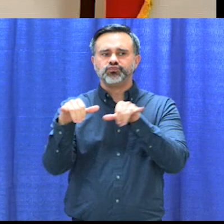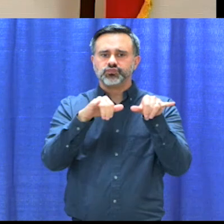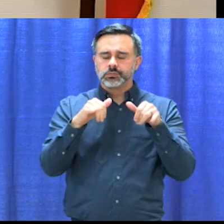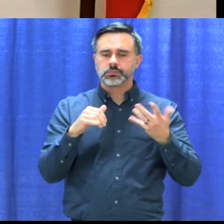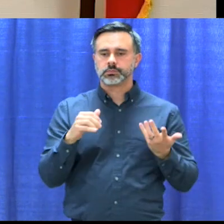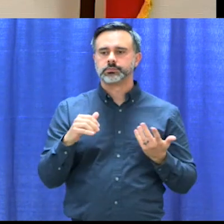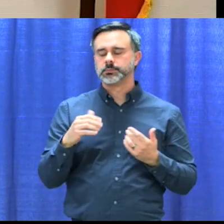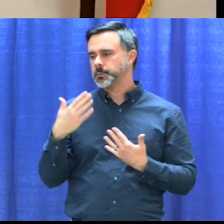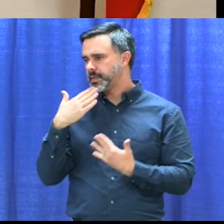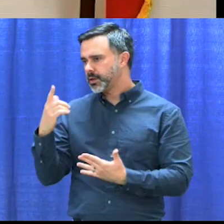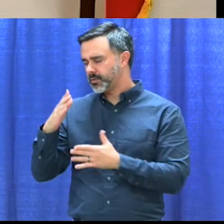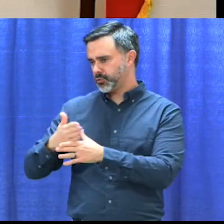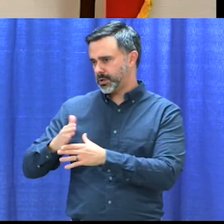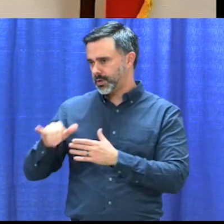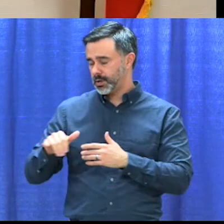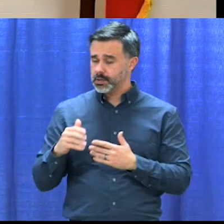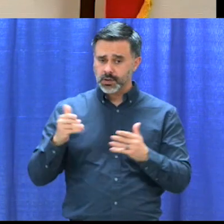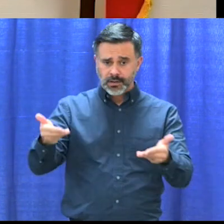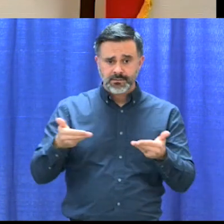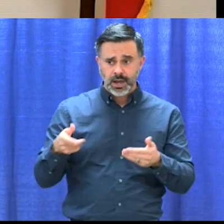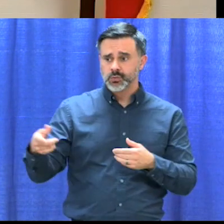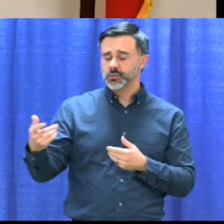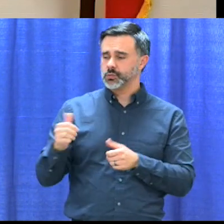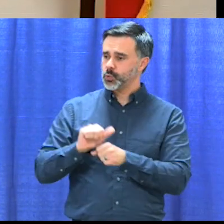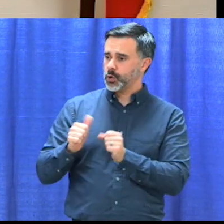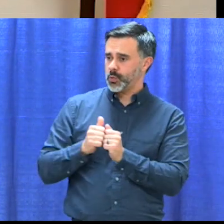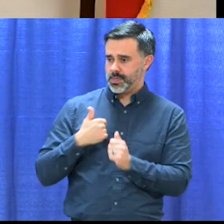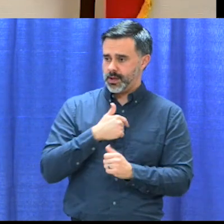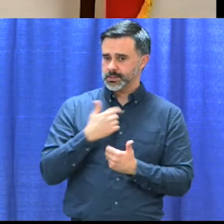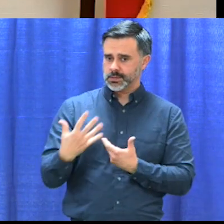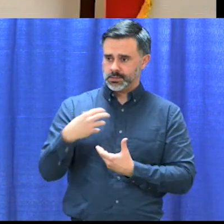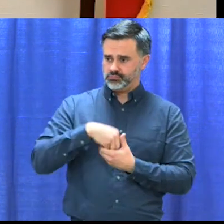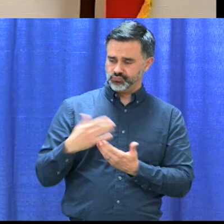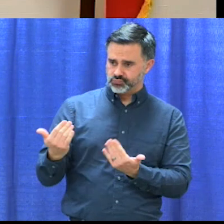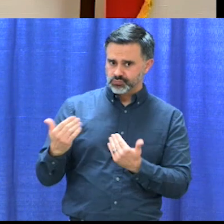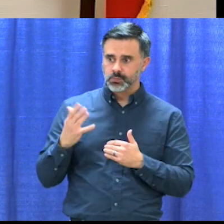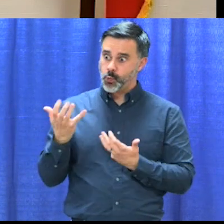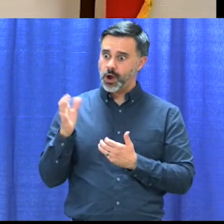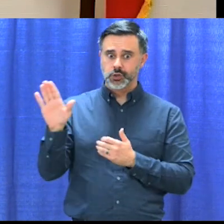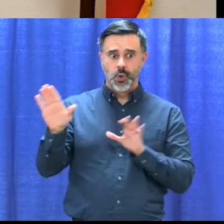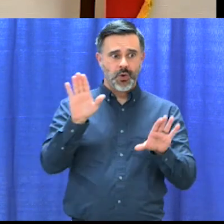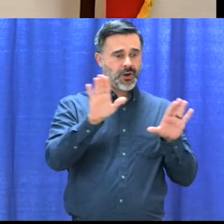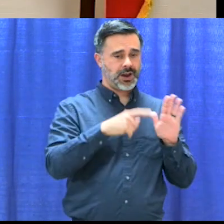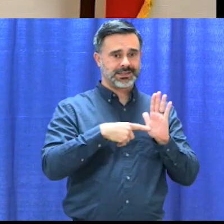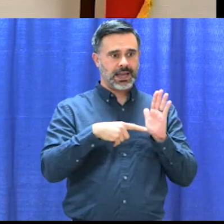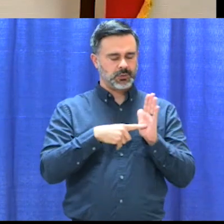We invite you to work with us on this task force. We want to keep your examples at the forefront of our mind and while all the legislators